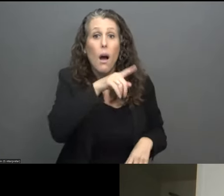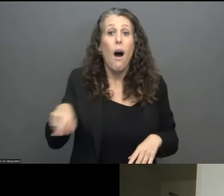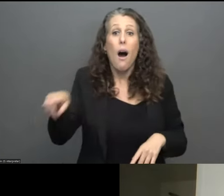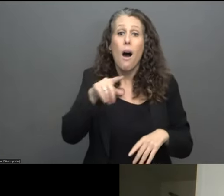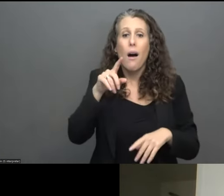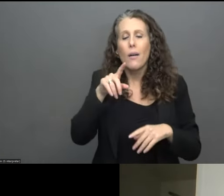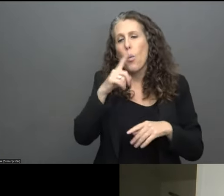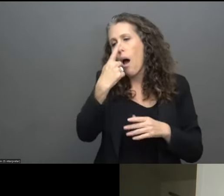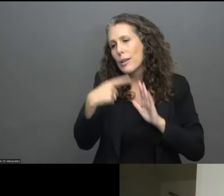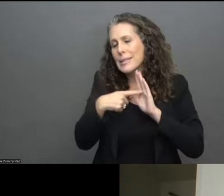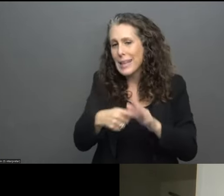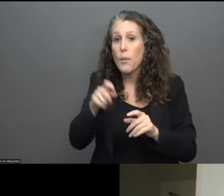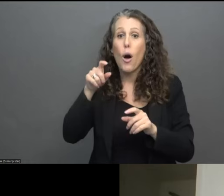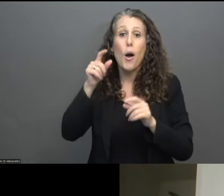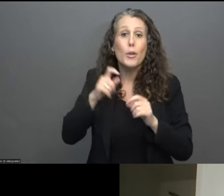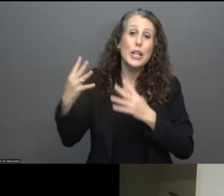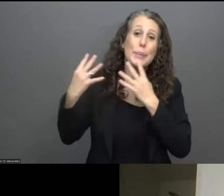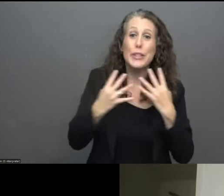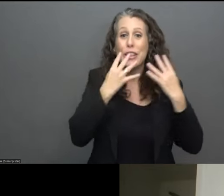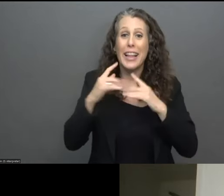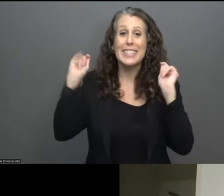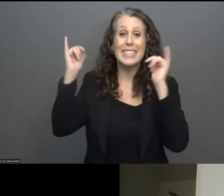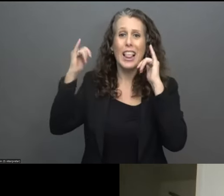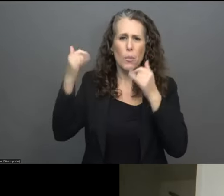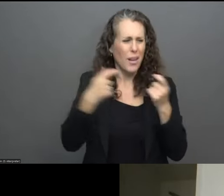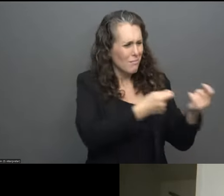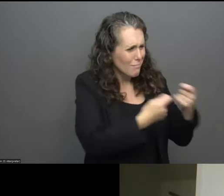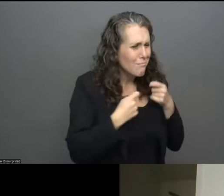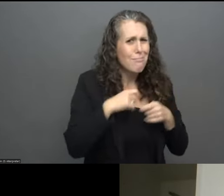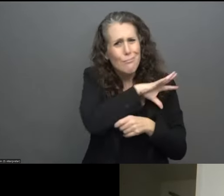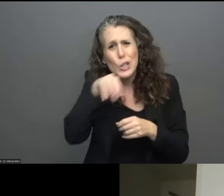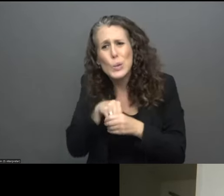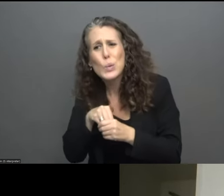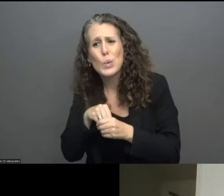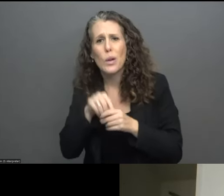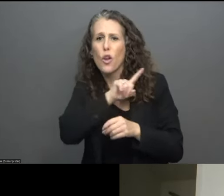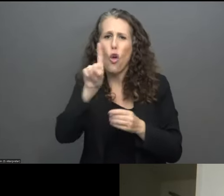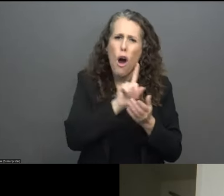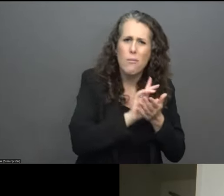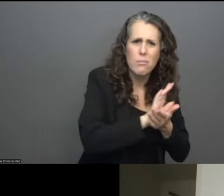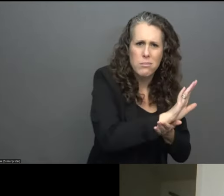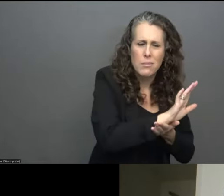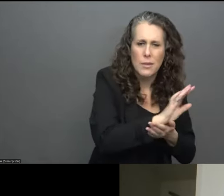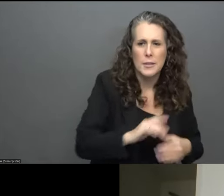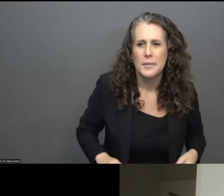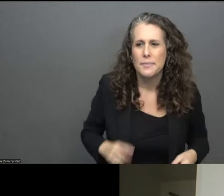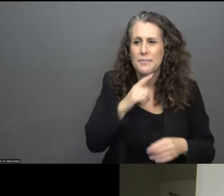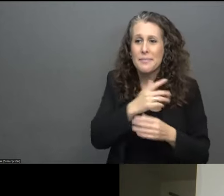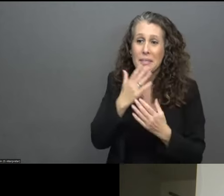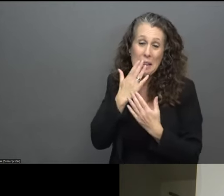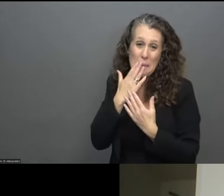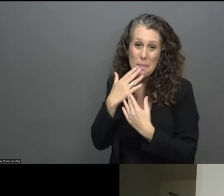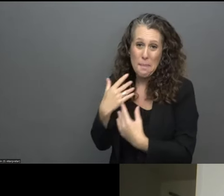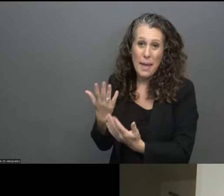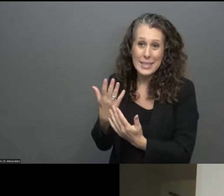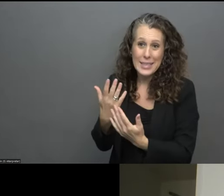them in the celebration. 10:31:36 Thank you very much.